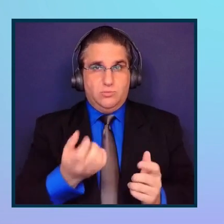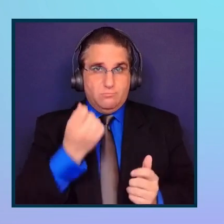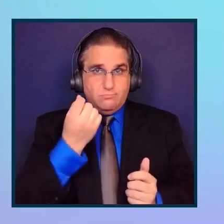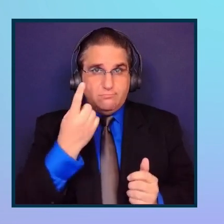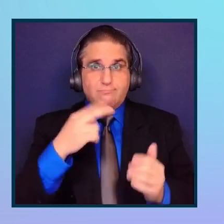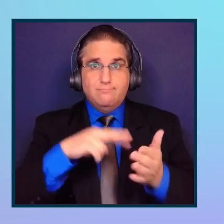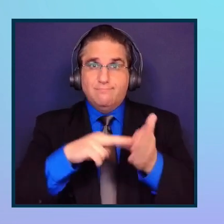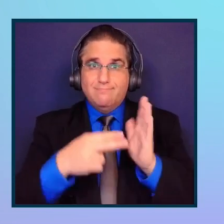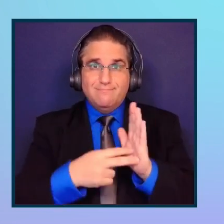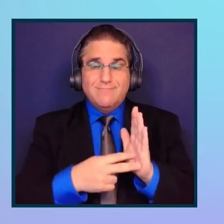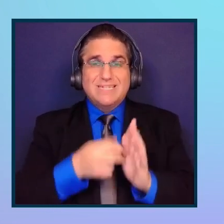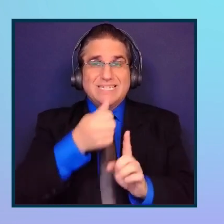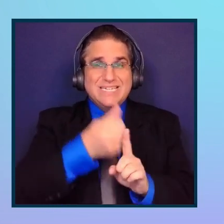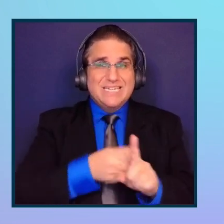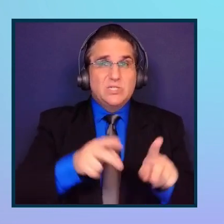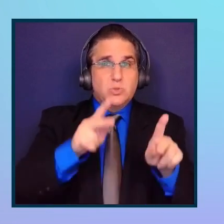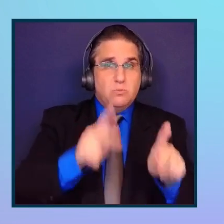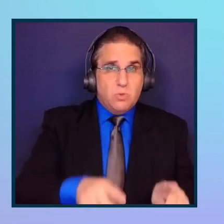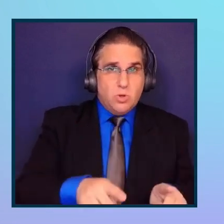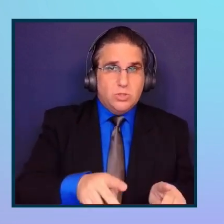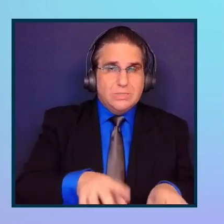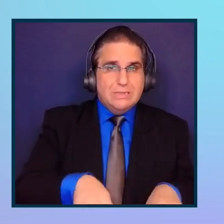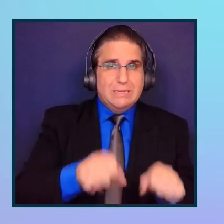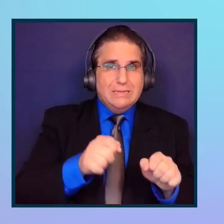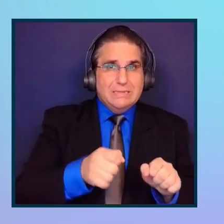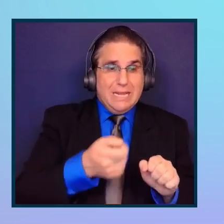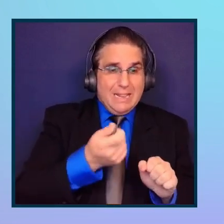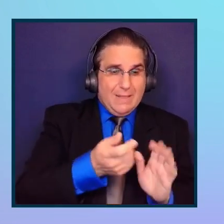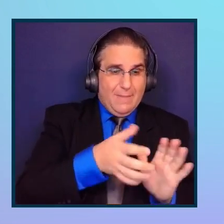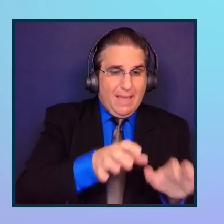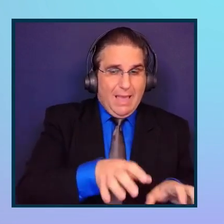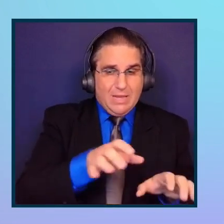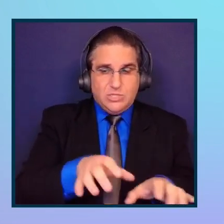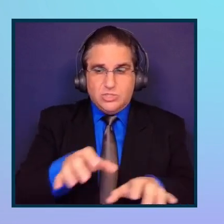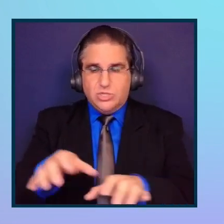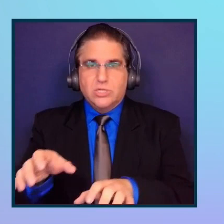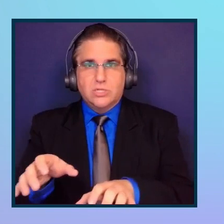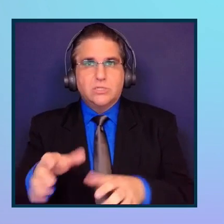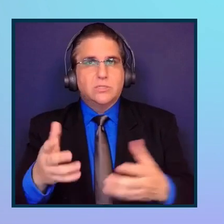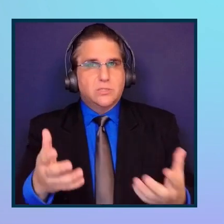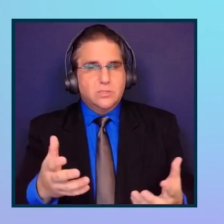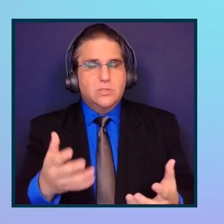people like us do things like this. And that is why conferences like this matter so much.